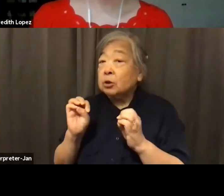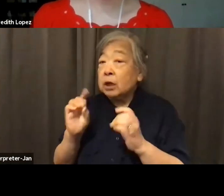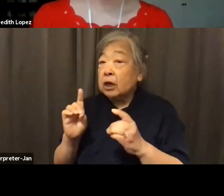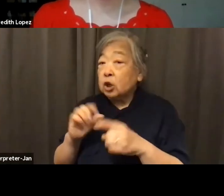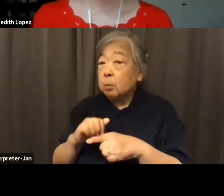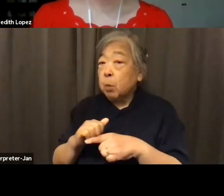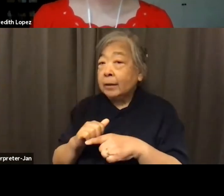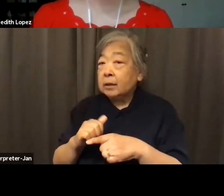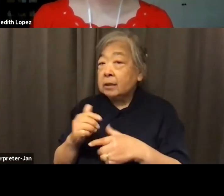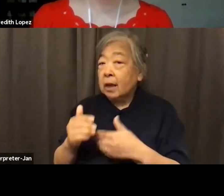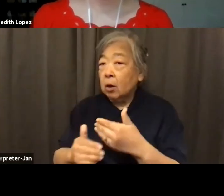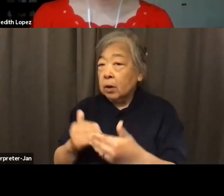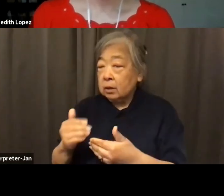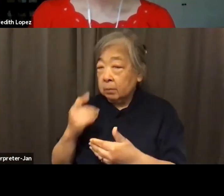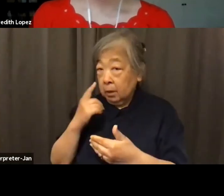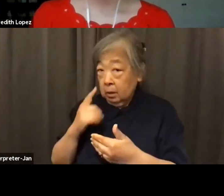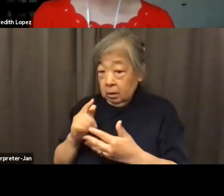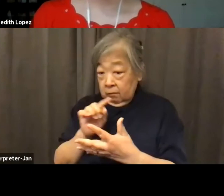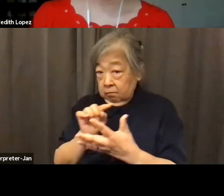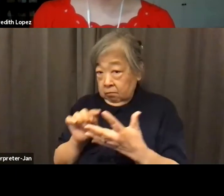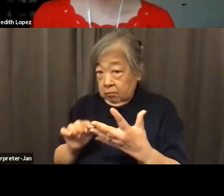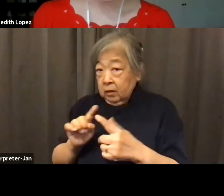those different types of programs.